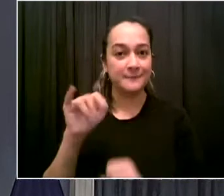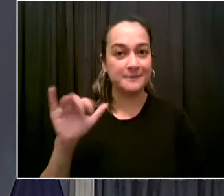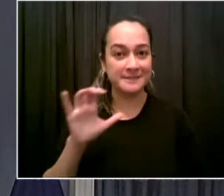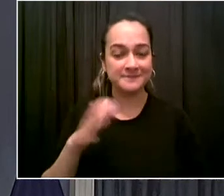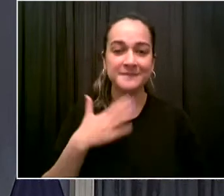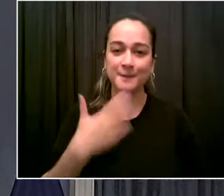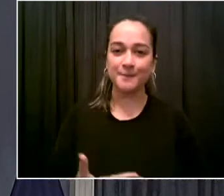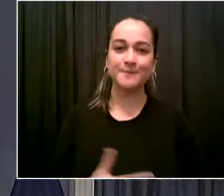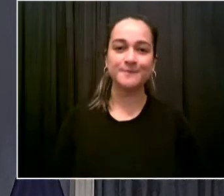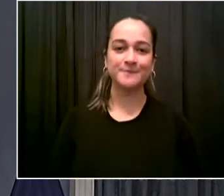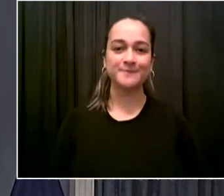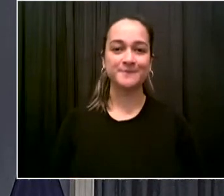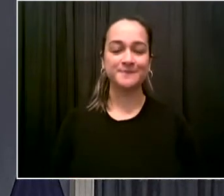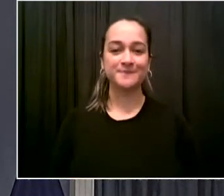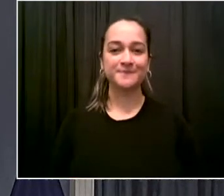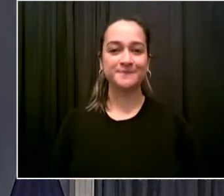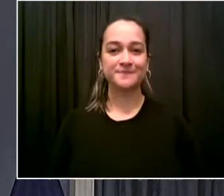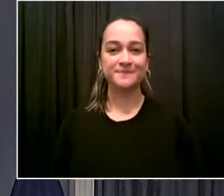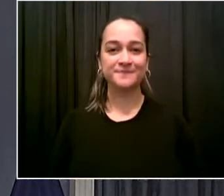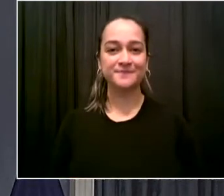SIGN UP, GO GET VACCINATED. THANK YOU EVERYBODY.